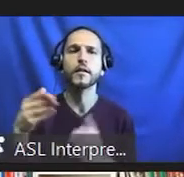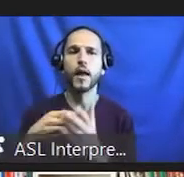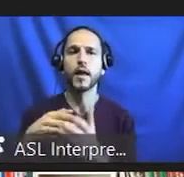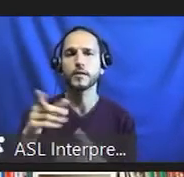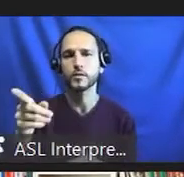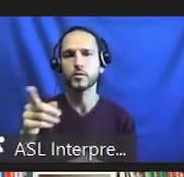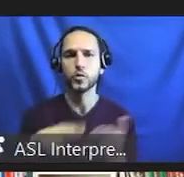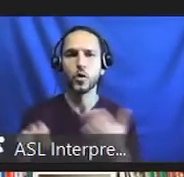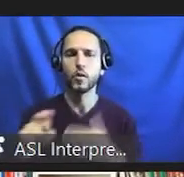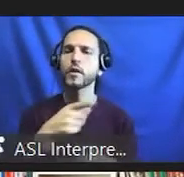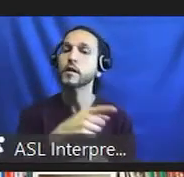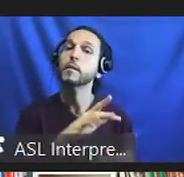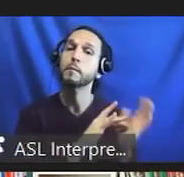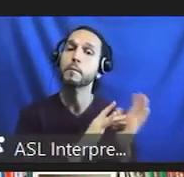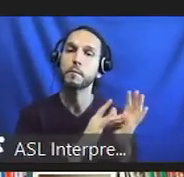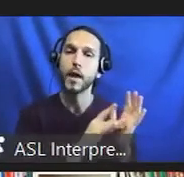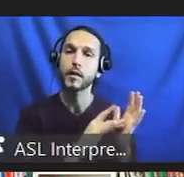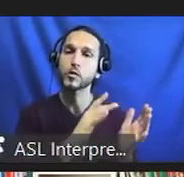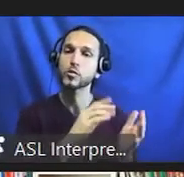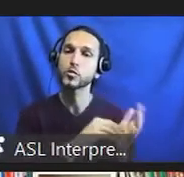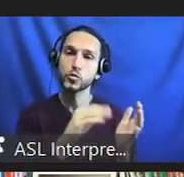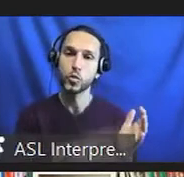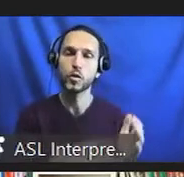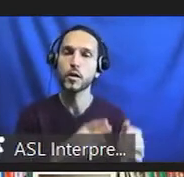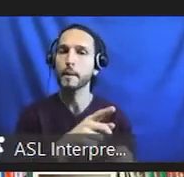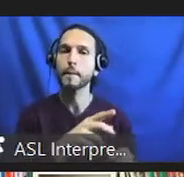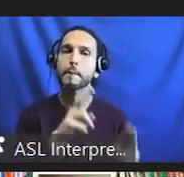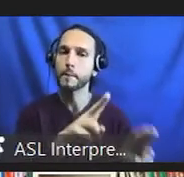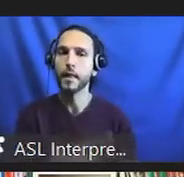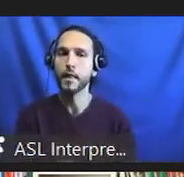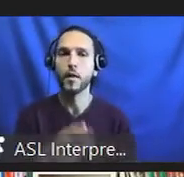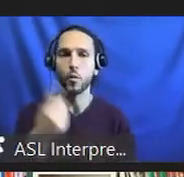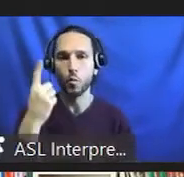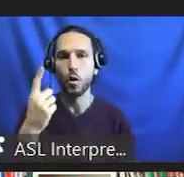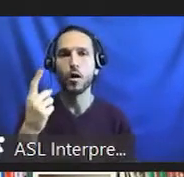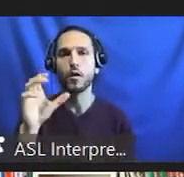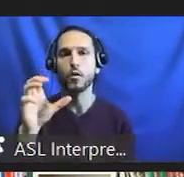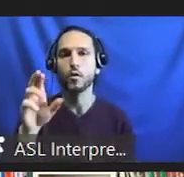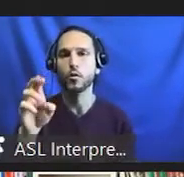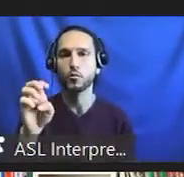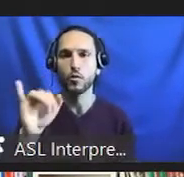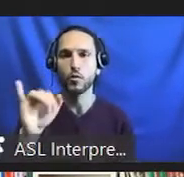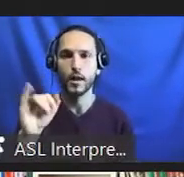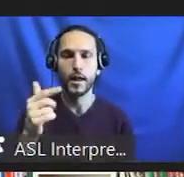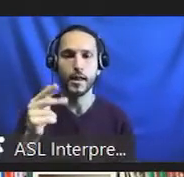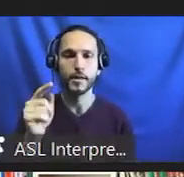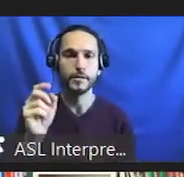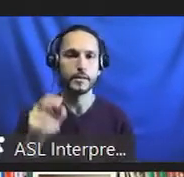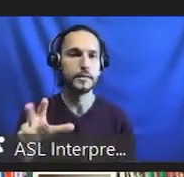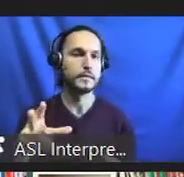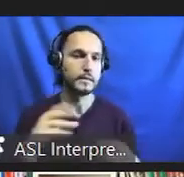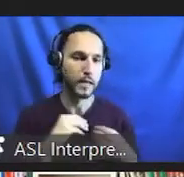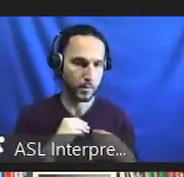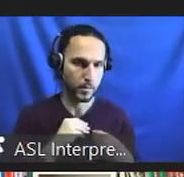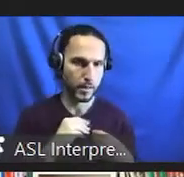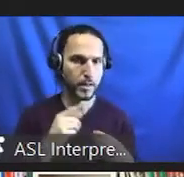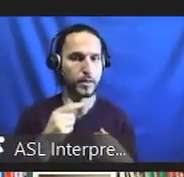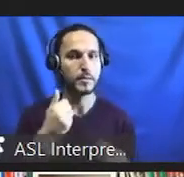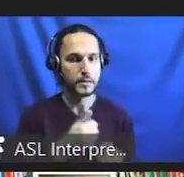He had applied to several medical schools. Creighton was the only school he applied to that accepted him. He was hearing impaired.